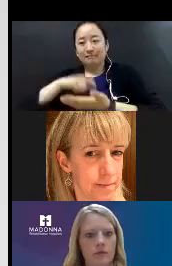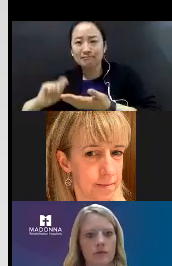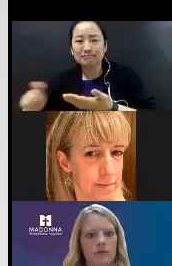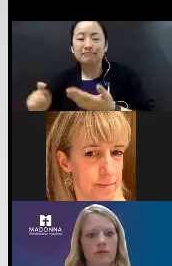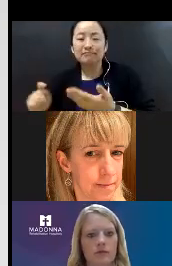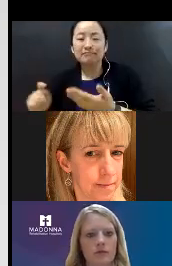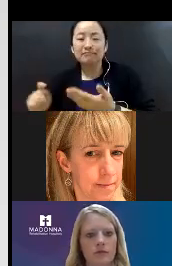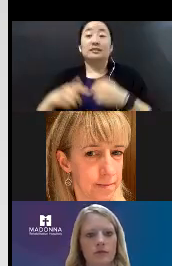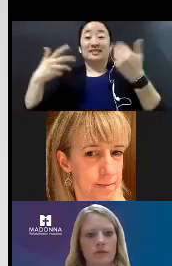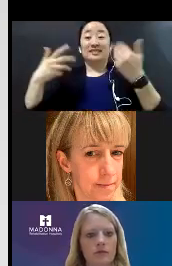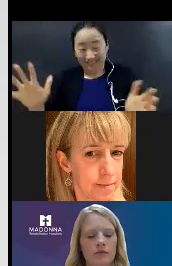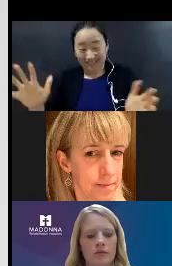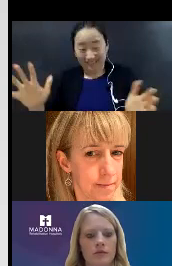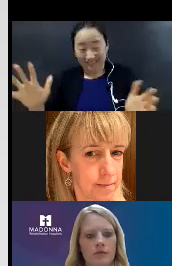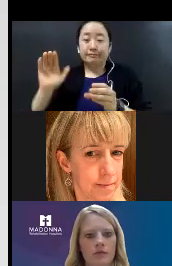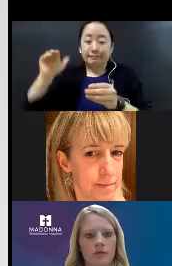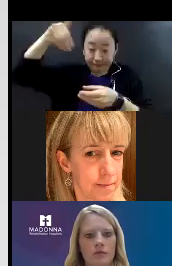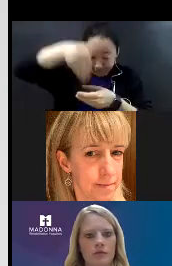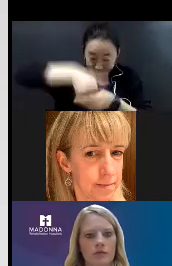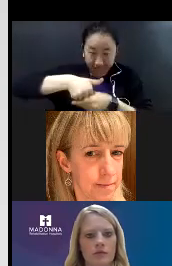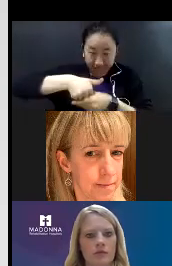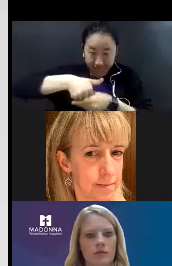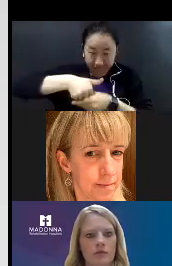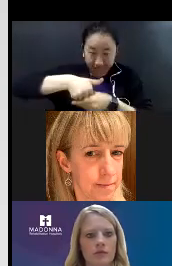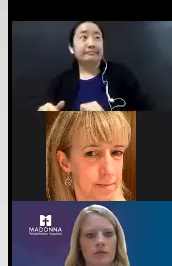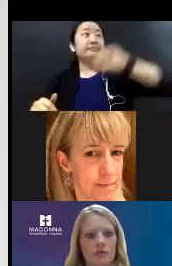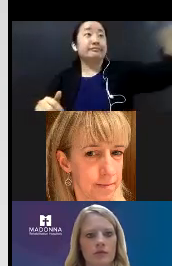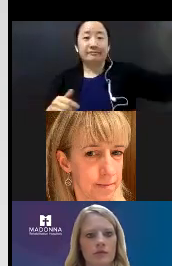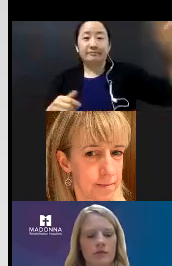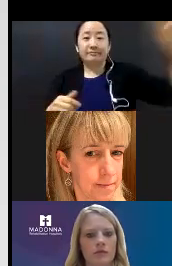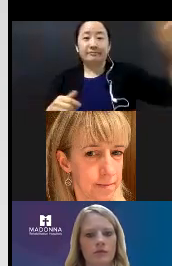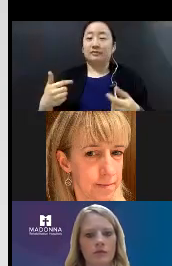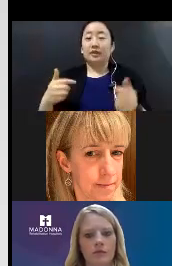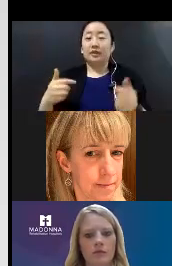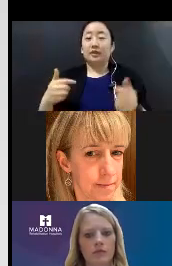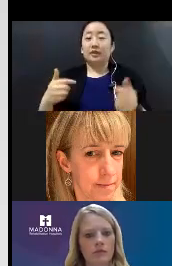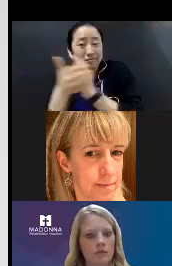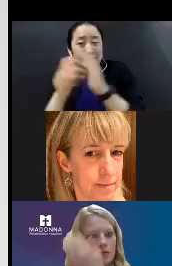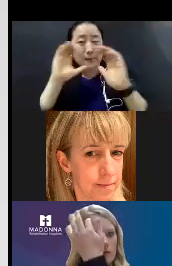RETURN THE PACKET BACK TO US IN NEBRASKA WITH PICTURES TO THE OCCUPATIONAL THERAPIST.